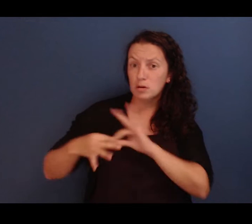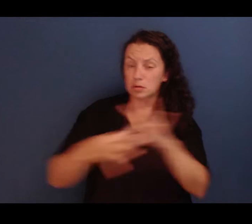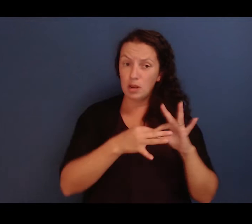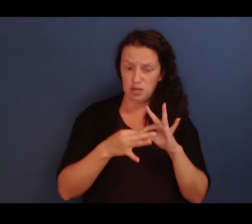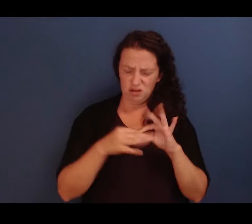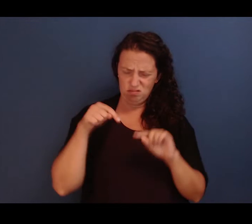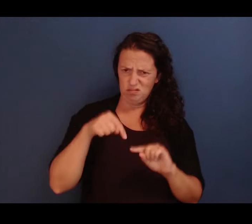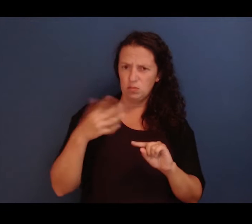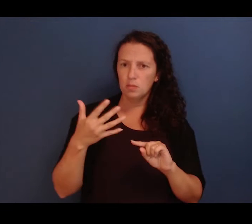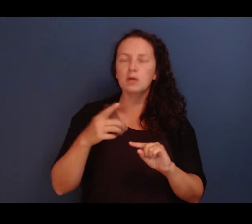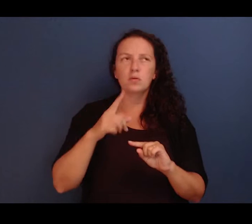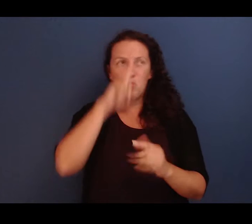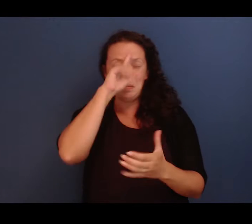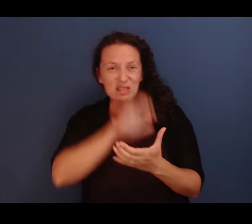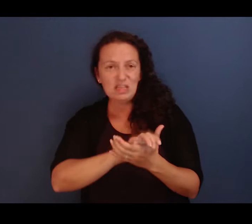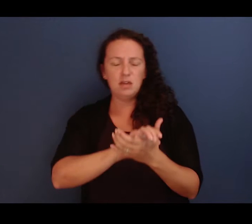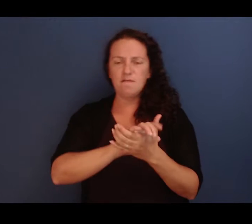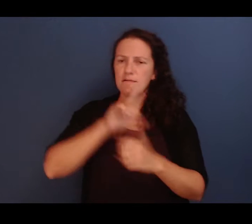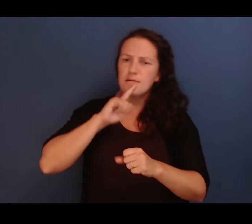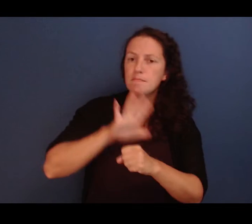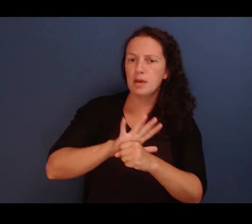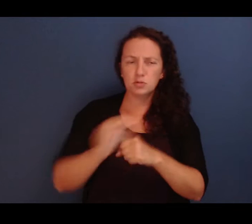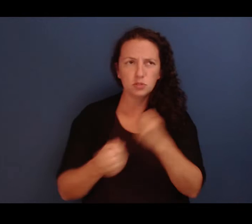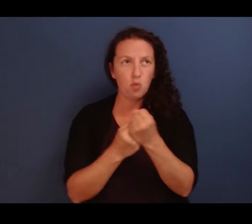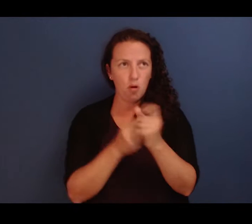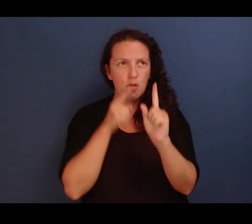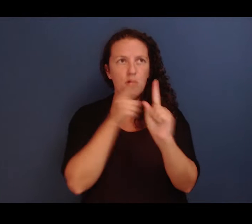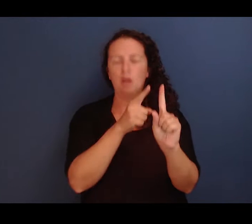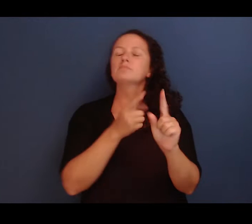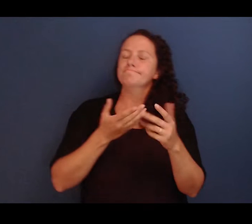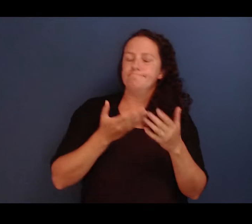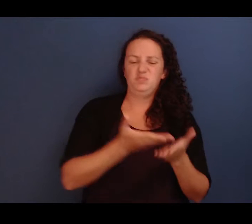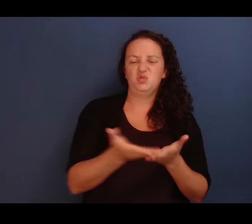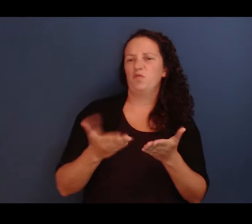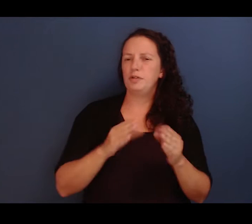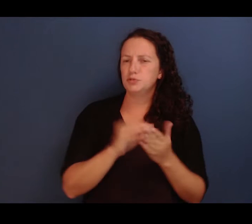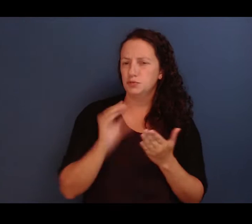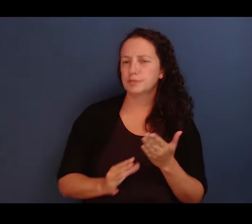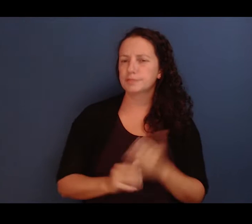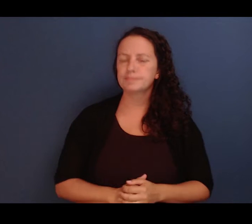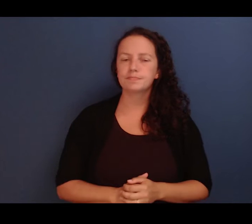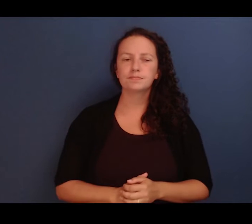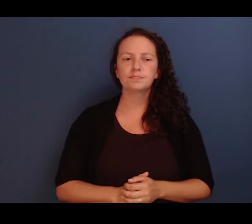us all -- is our belief in... and commitment to... our mission of service to our students.